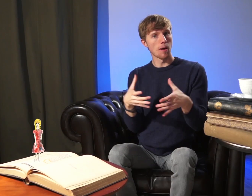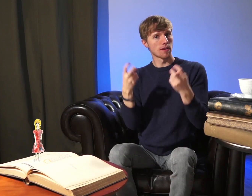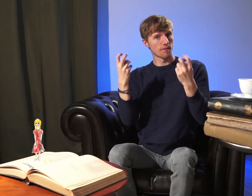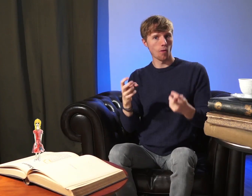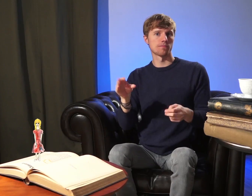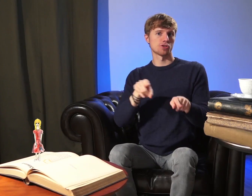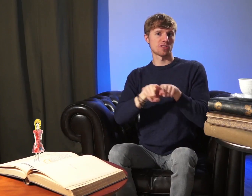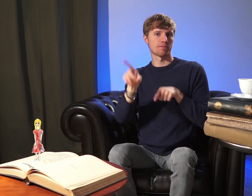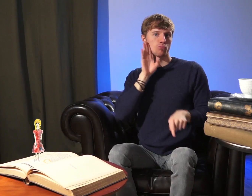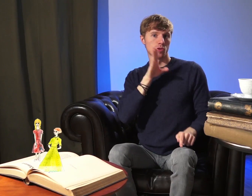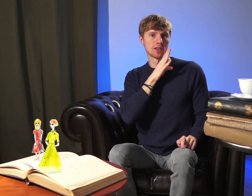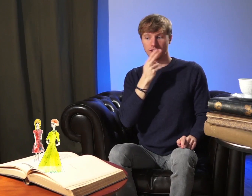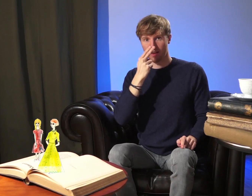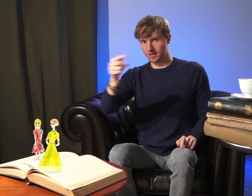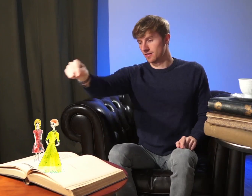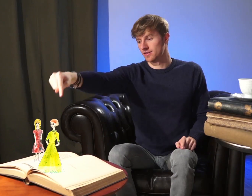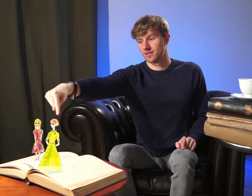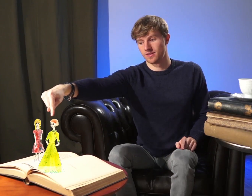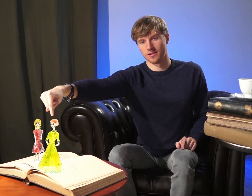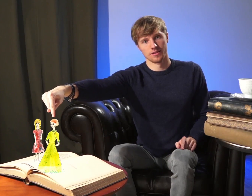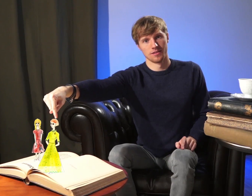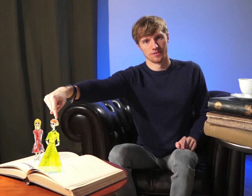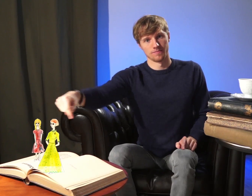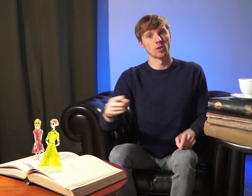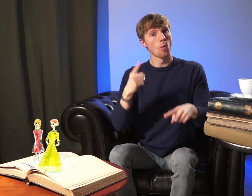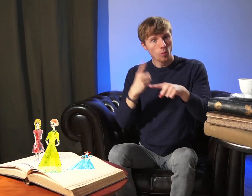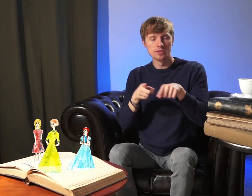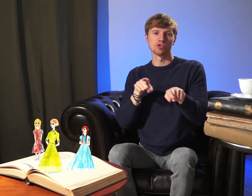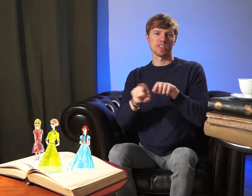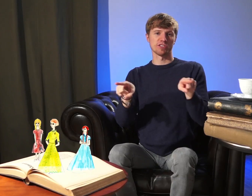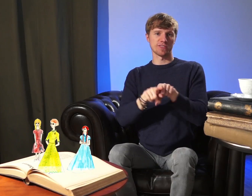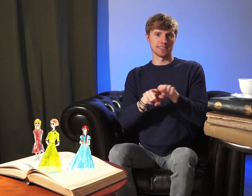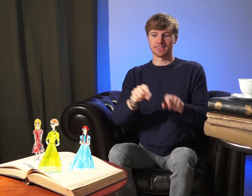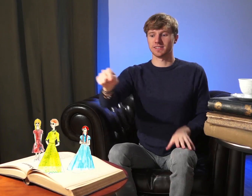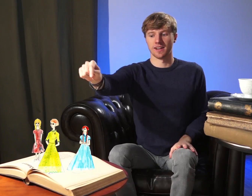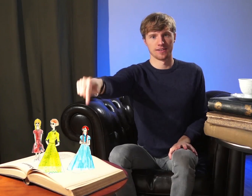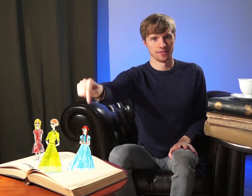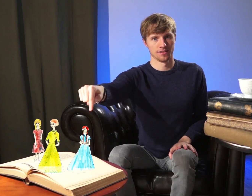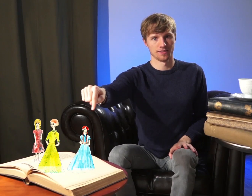She lived with her step-mother and step-sister